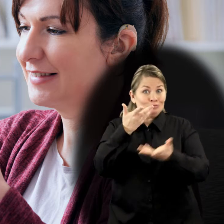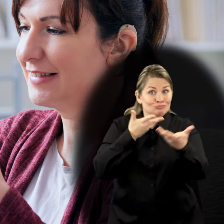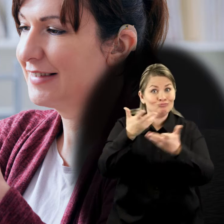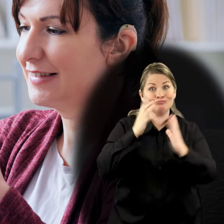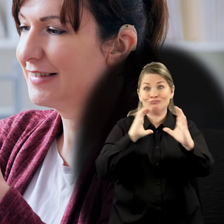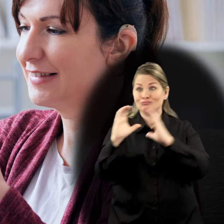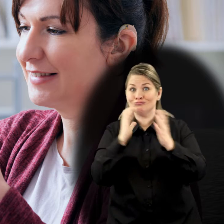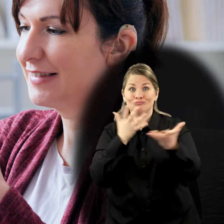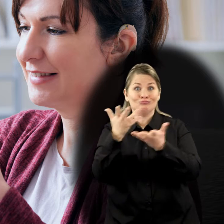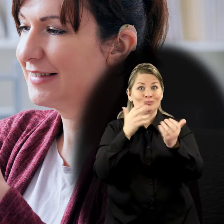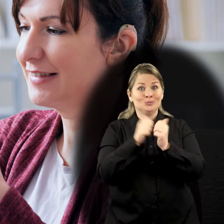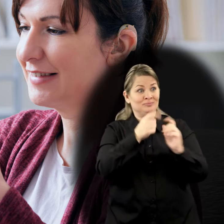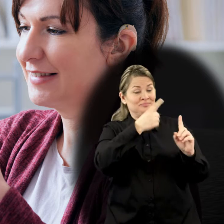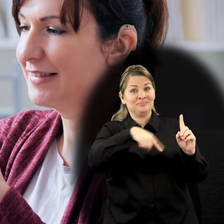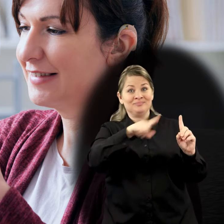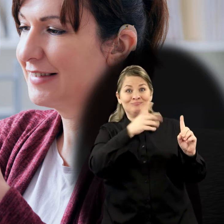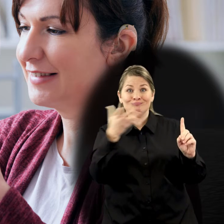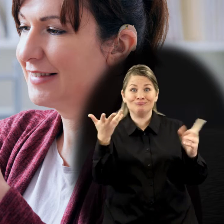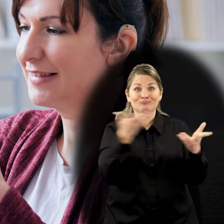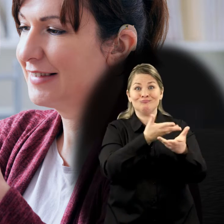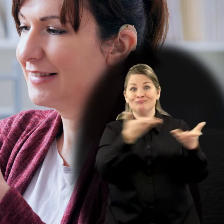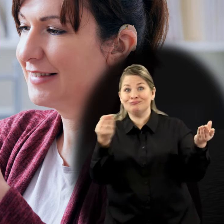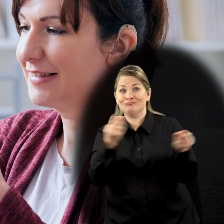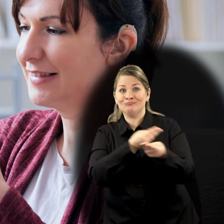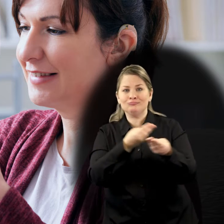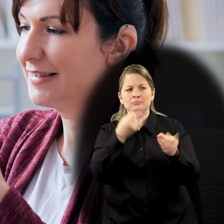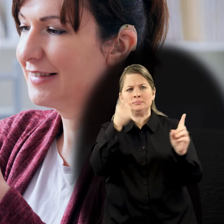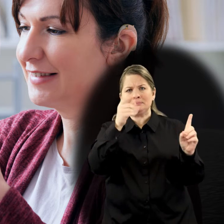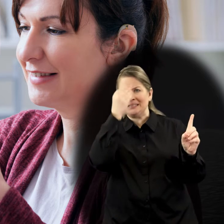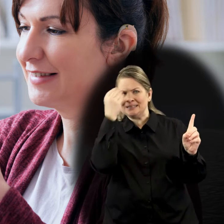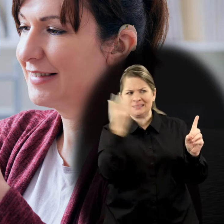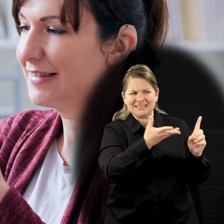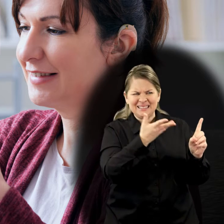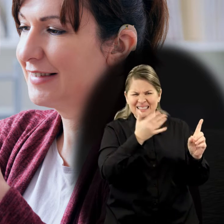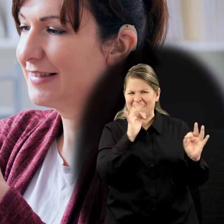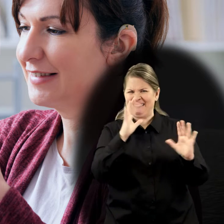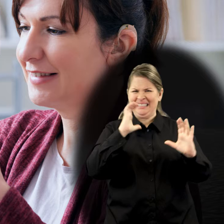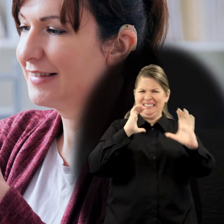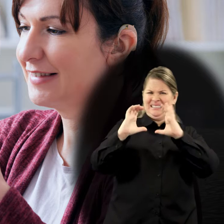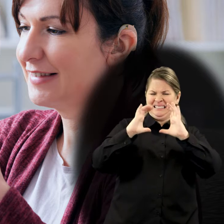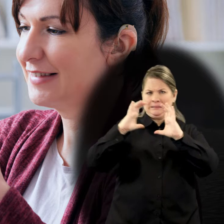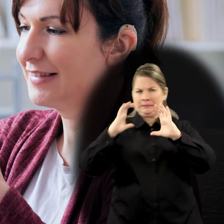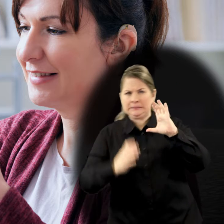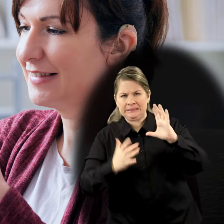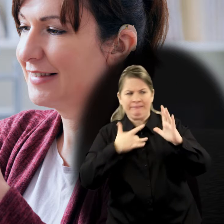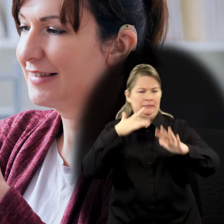During any interaction, it's your job to let the entity and the service provider know